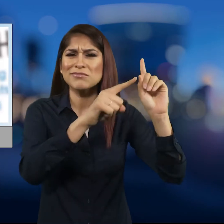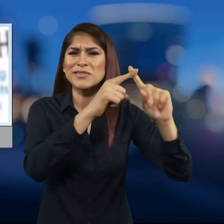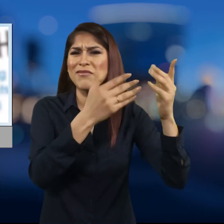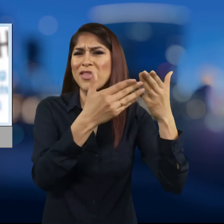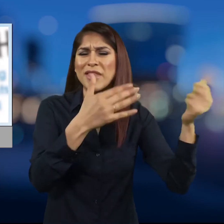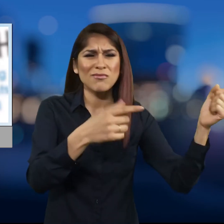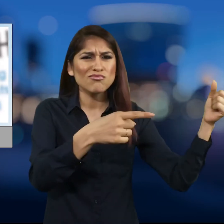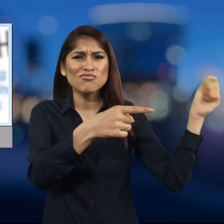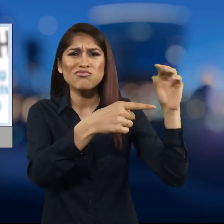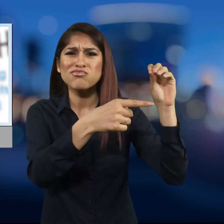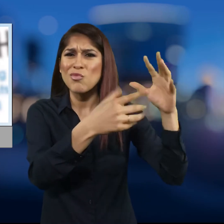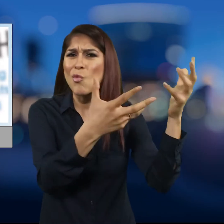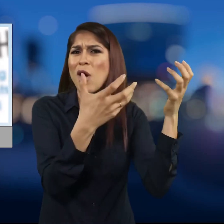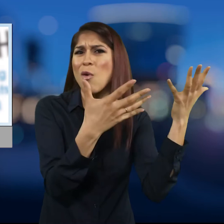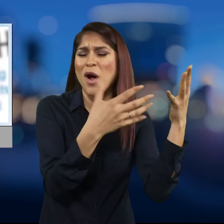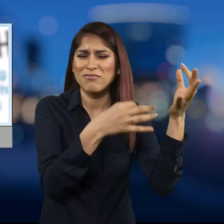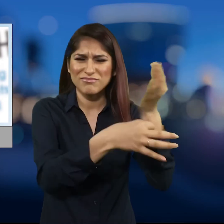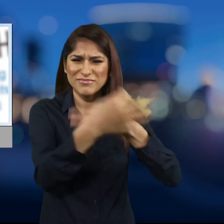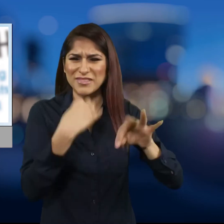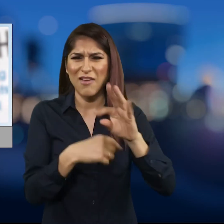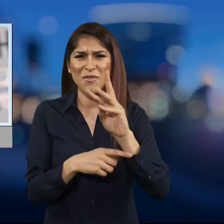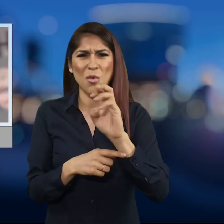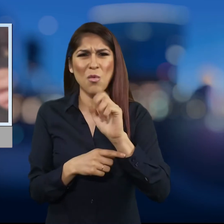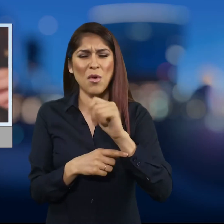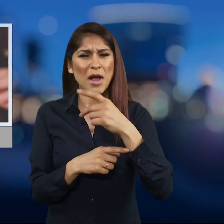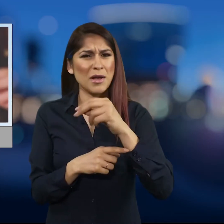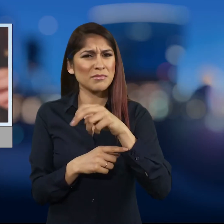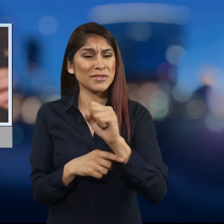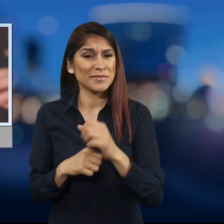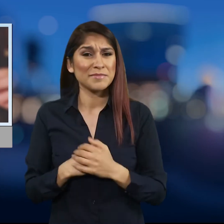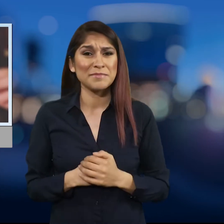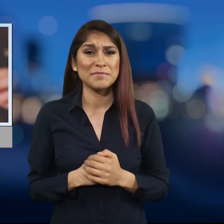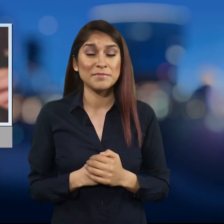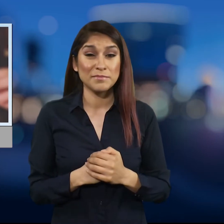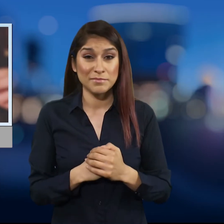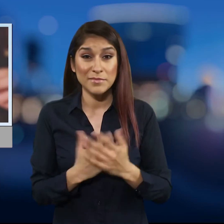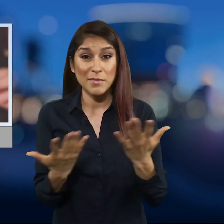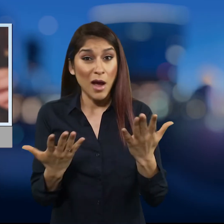the things they would rather have than weapons.